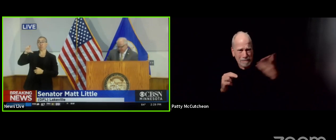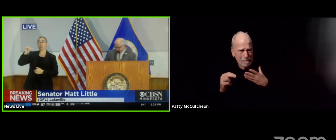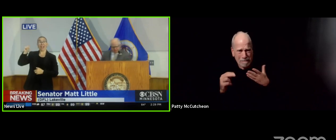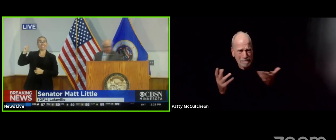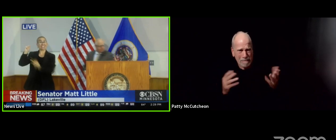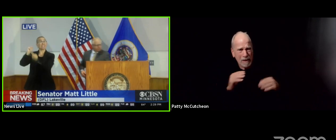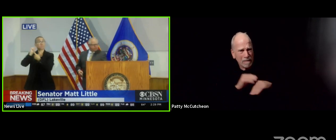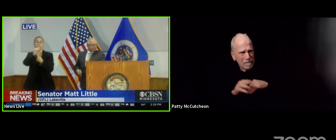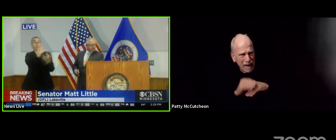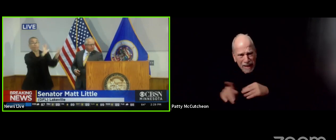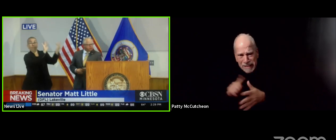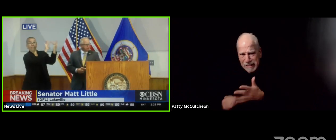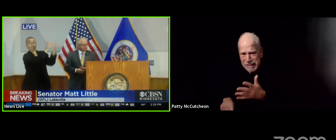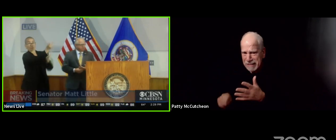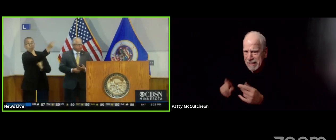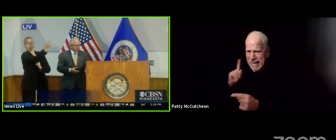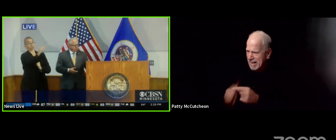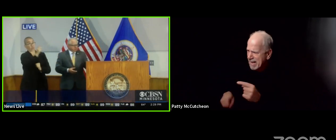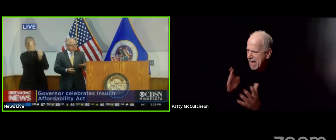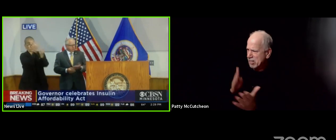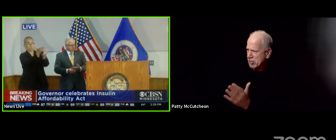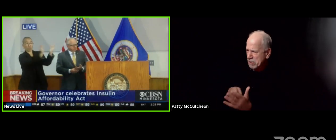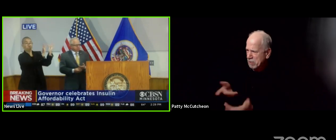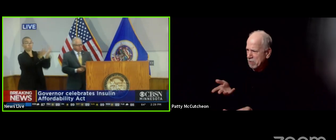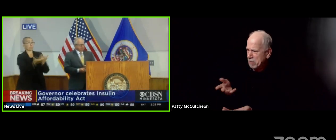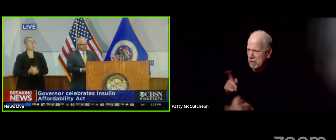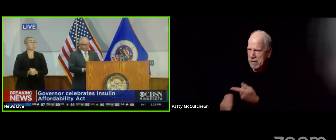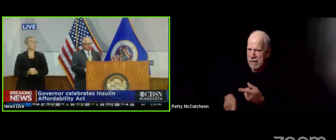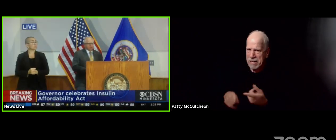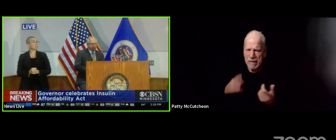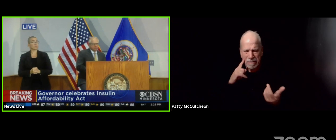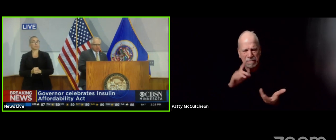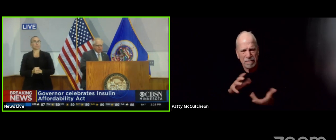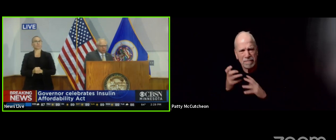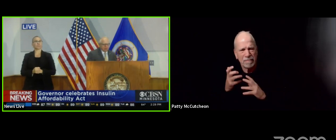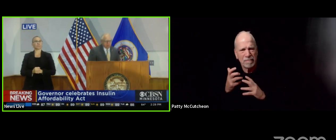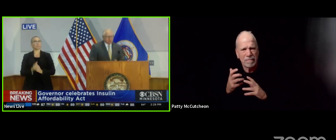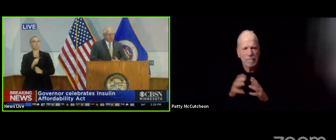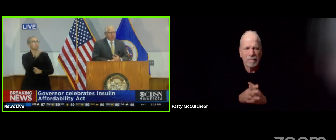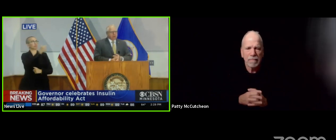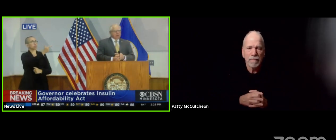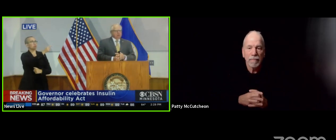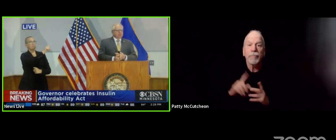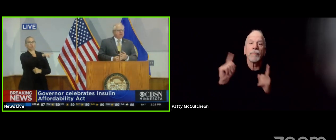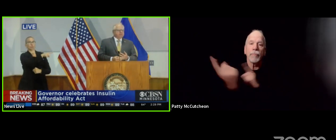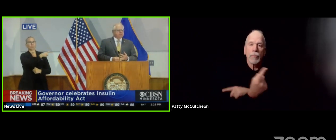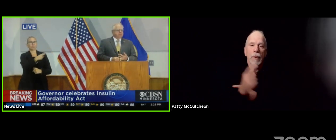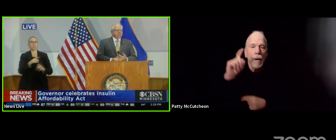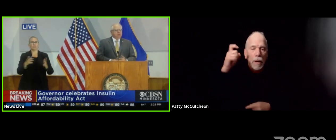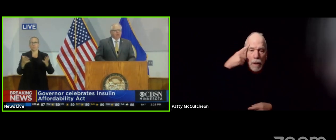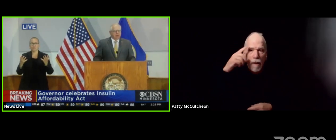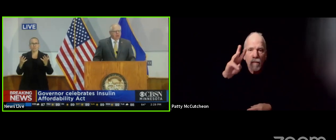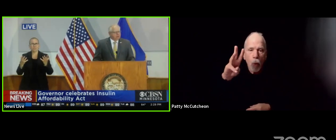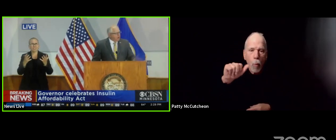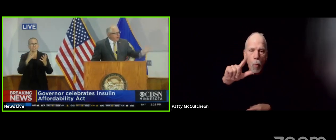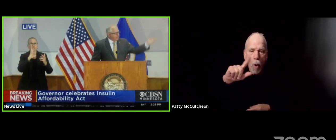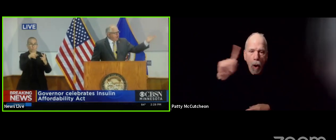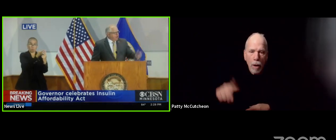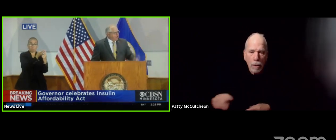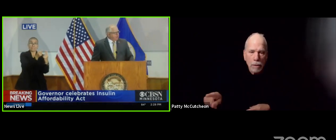≫ THANK YOU. [ AWAY FROM THE MIC ] ≫ NO.